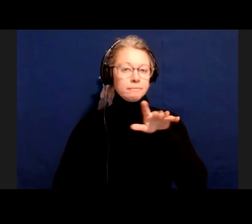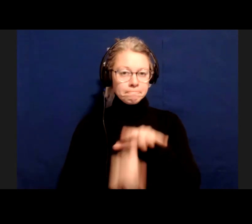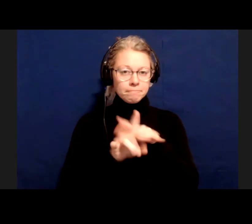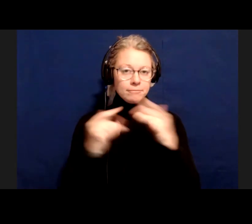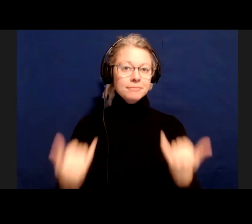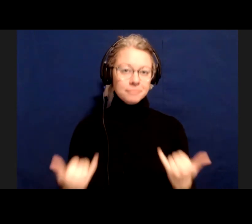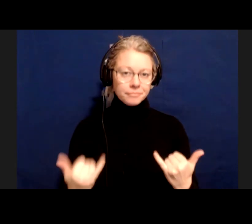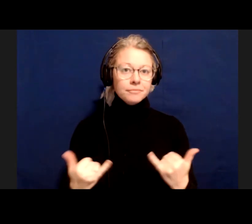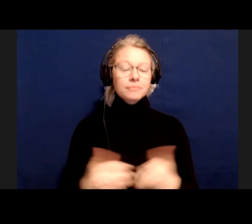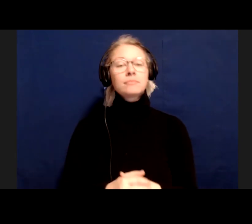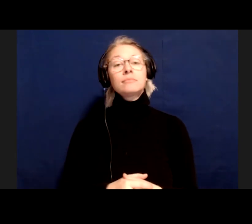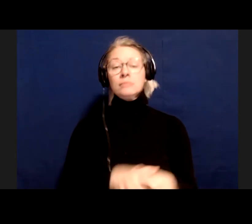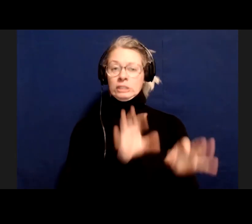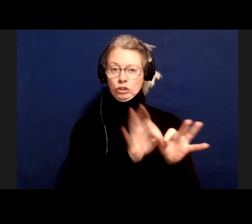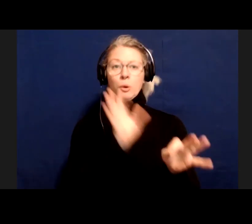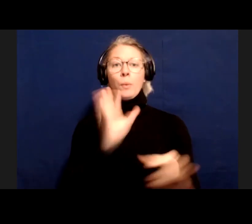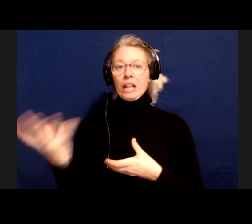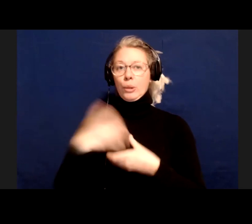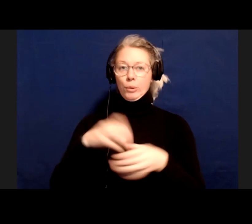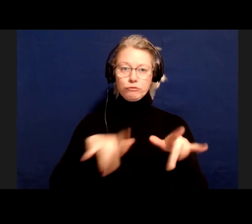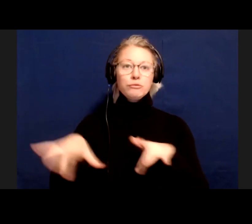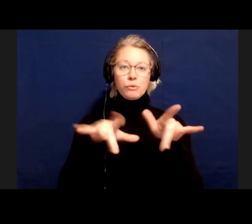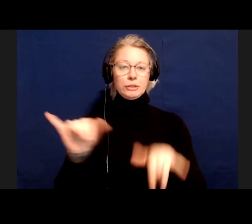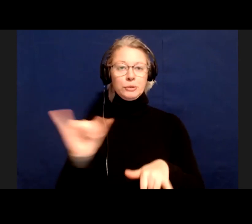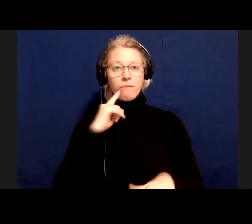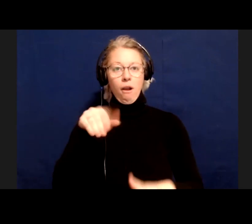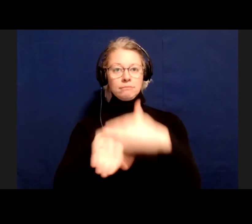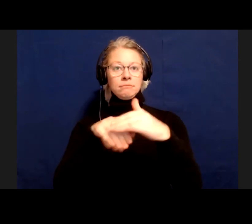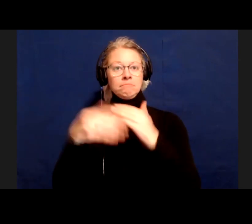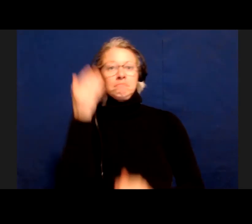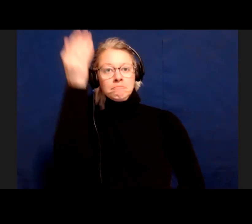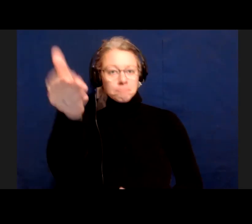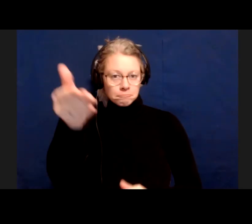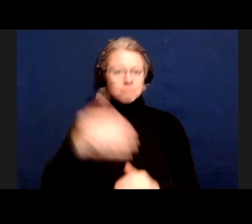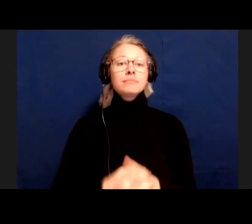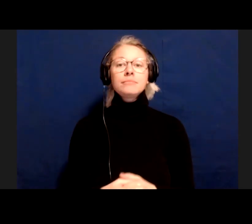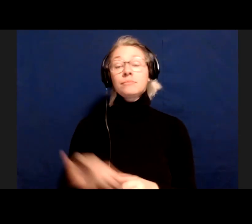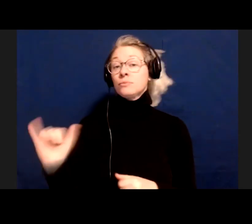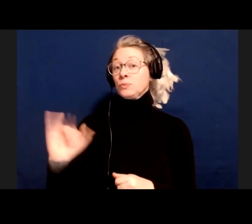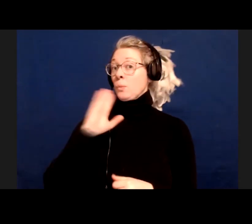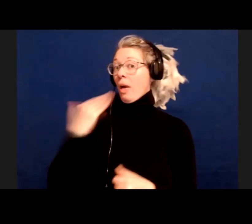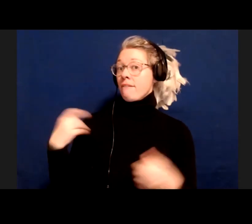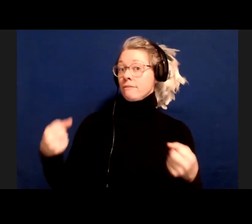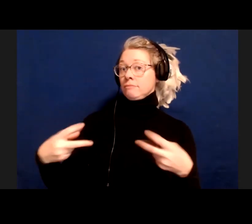the ASL interpretation in the recording, we will also provide an accurate transcript of